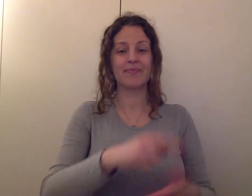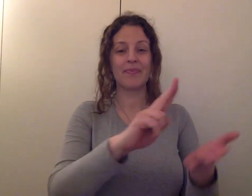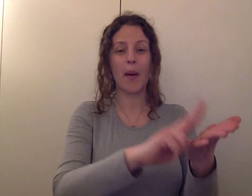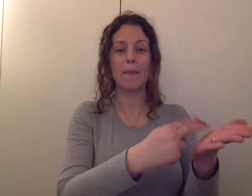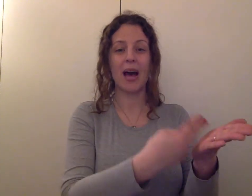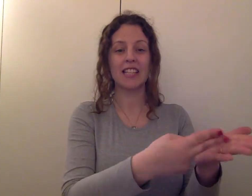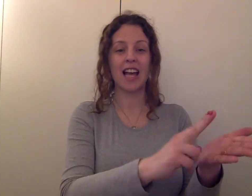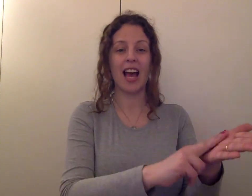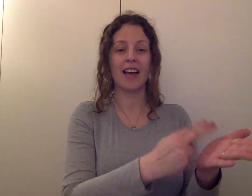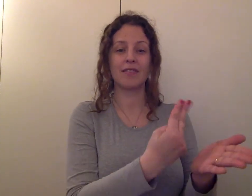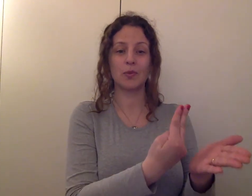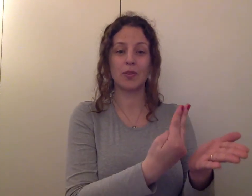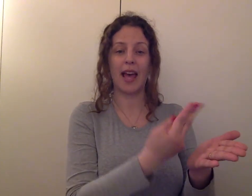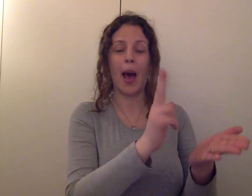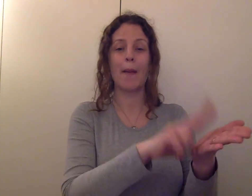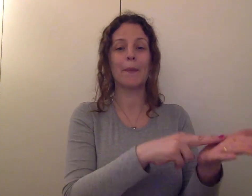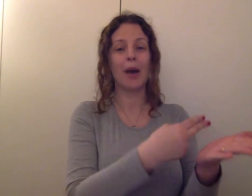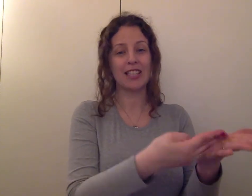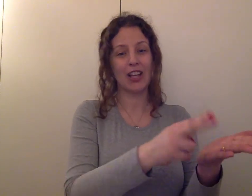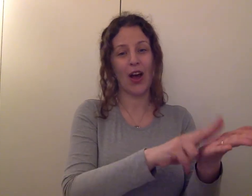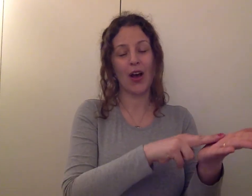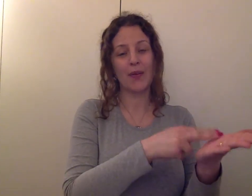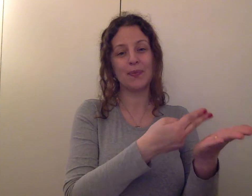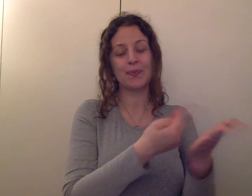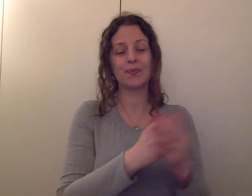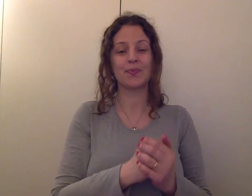BUTTER